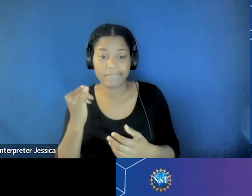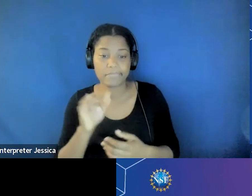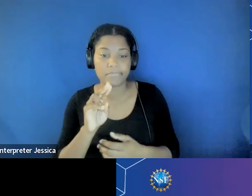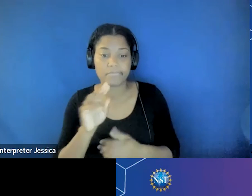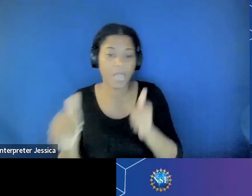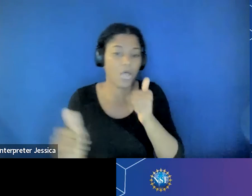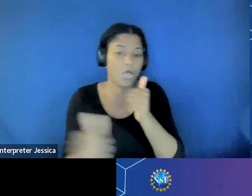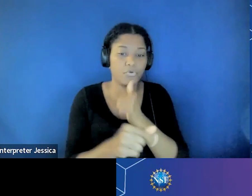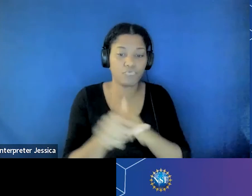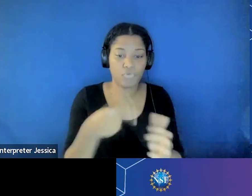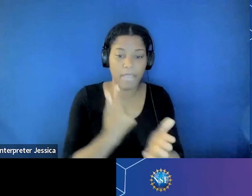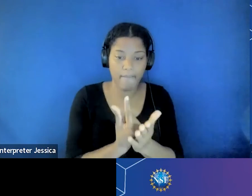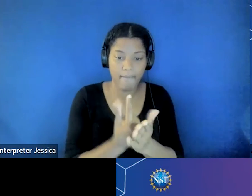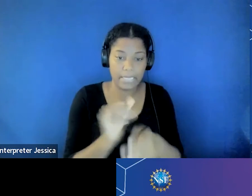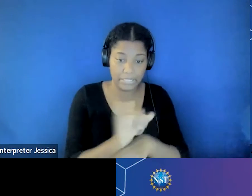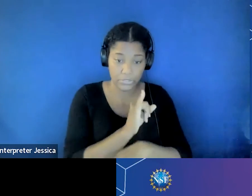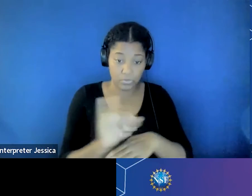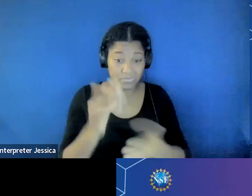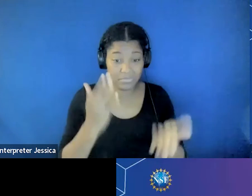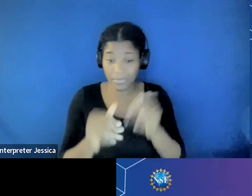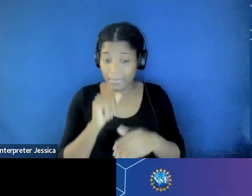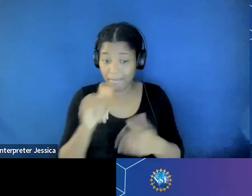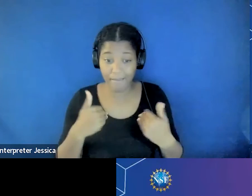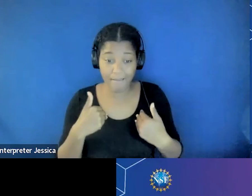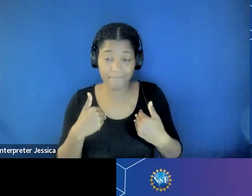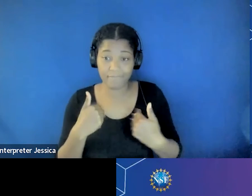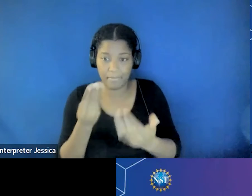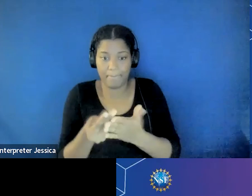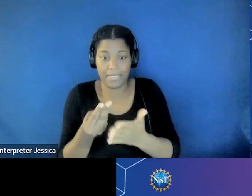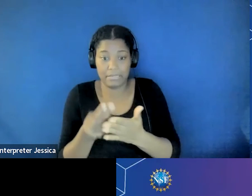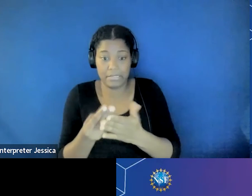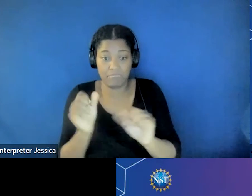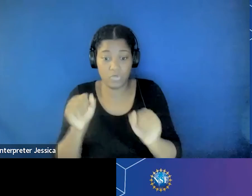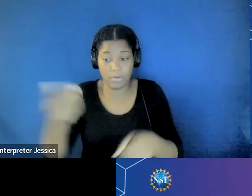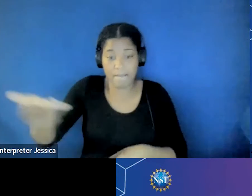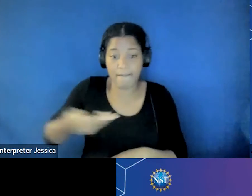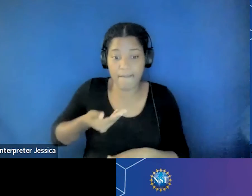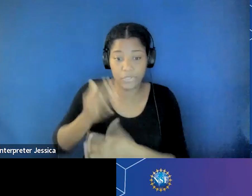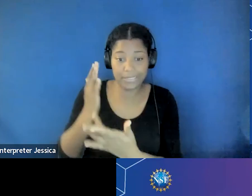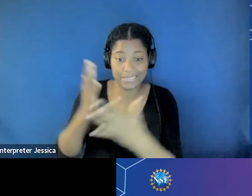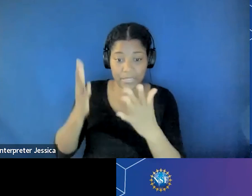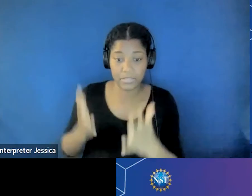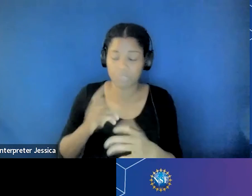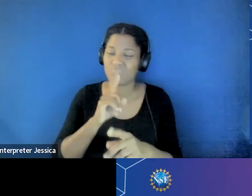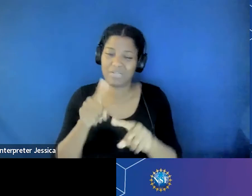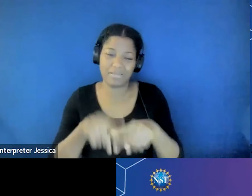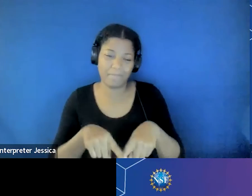that doesn't have the resources to hire, a technician. So, it depends on what the,